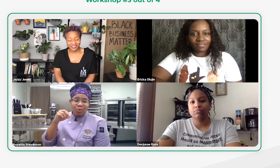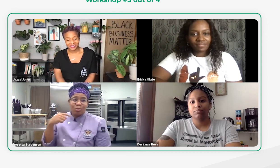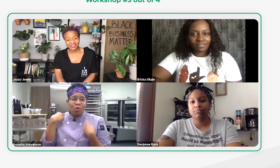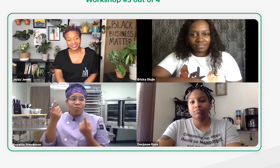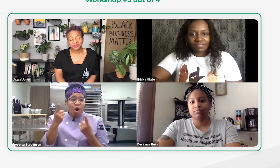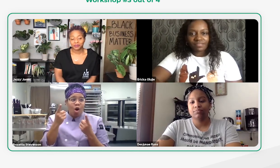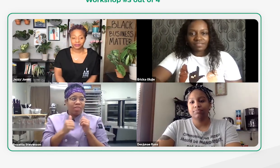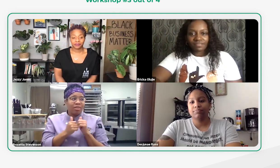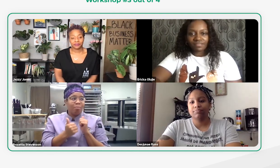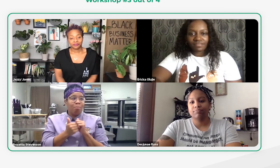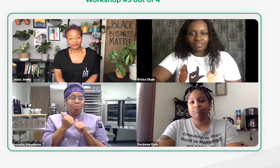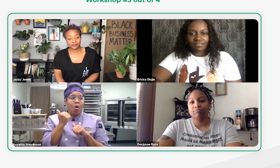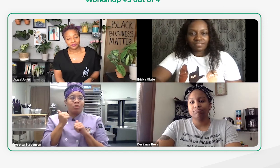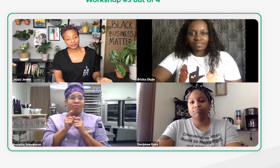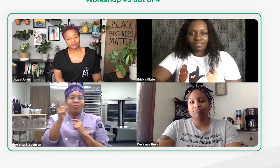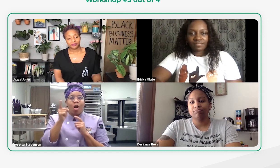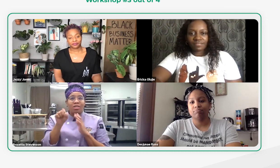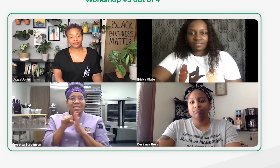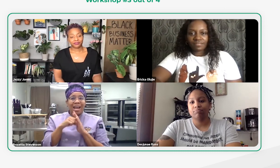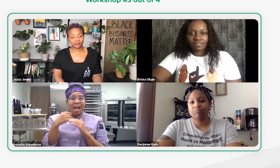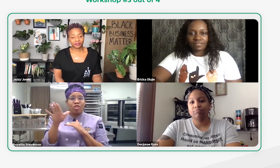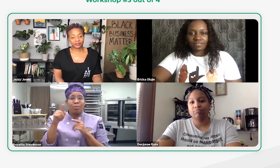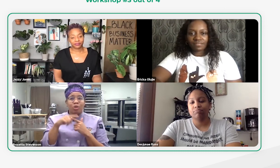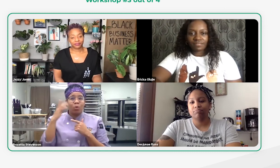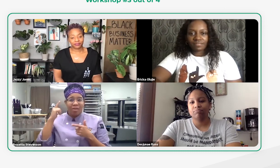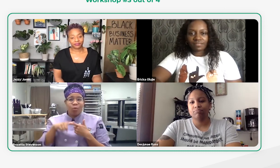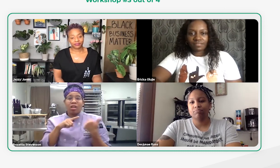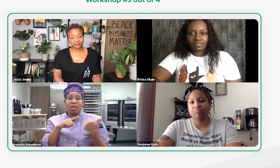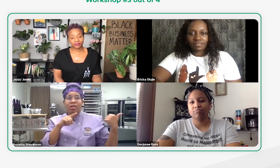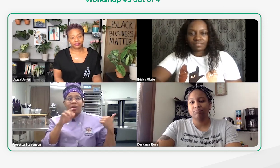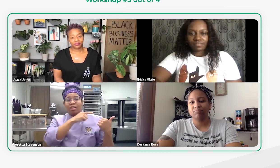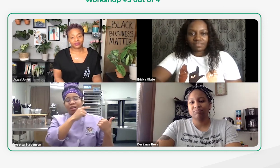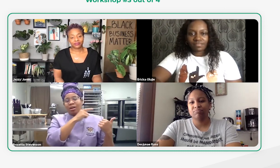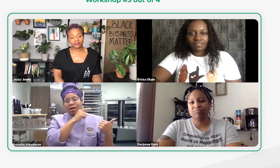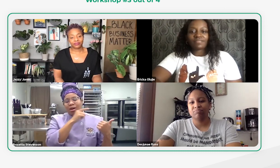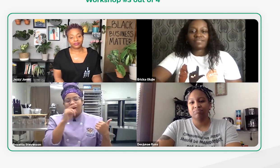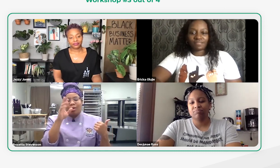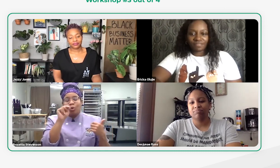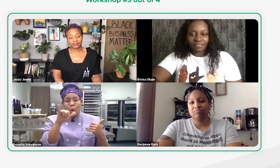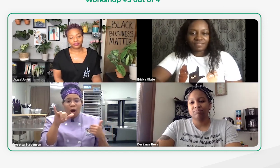Rosetta Yes, I do. I would say ship to California